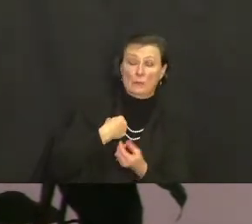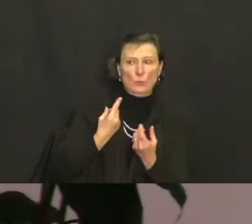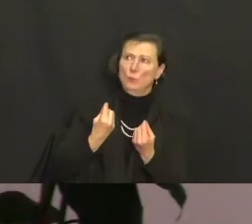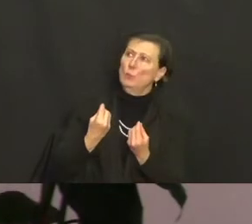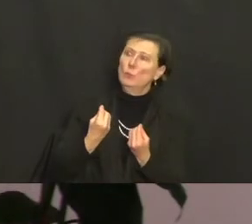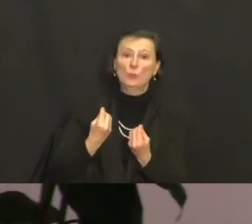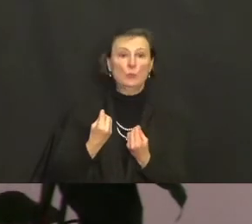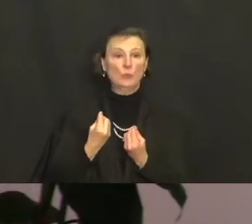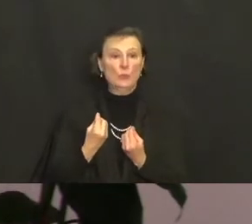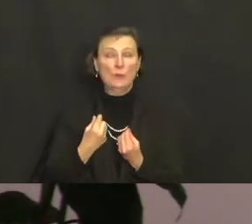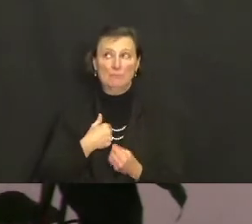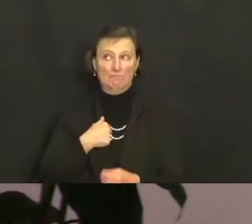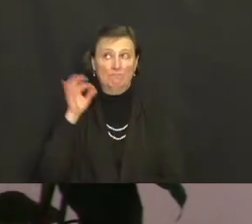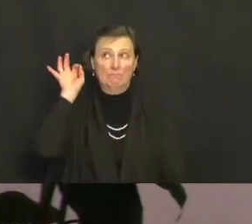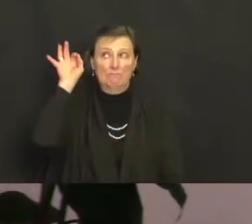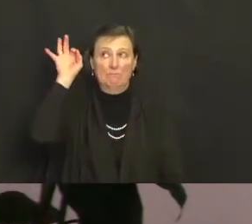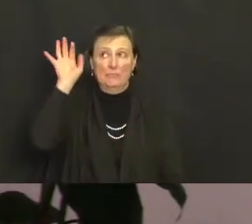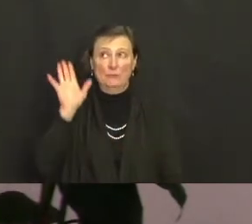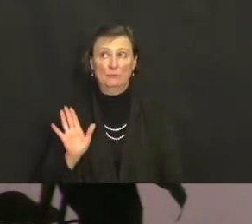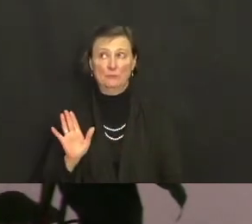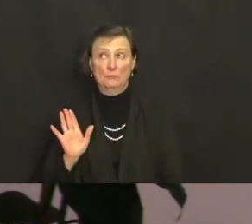Minister.